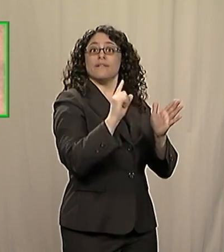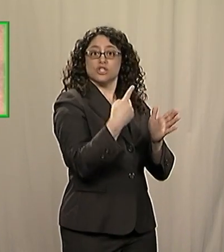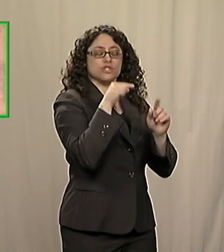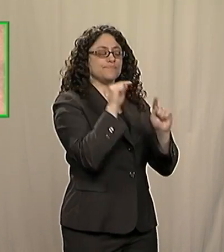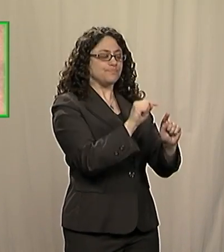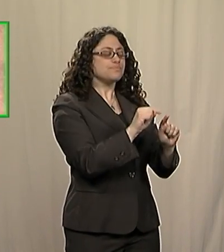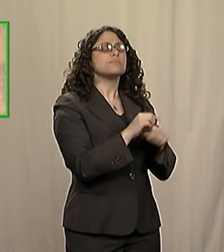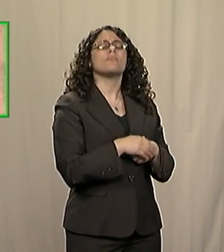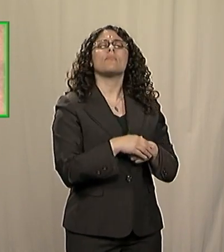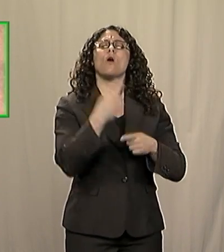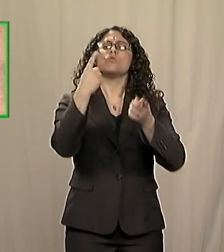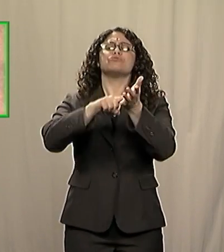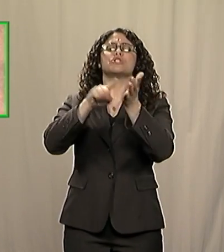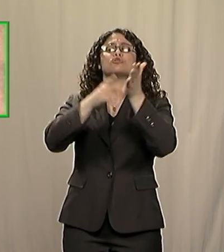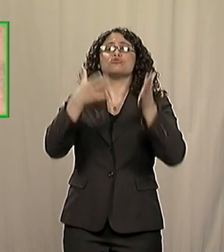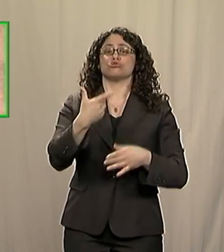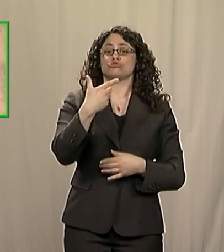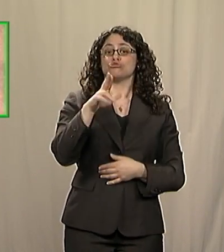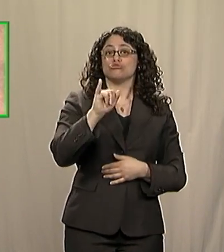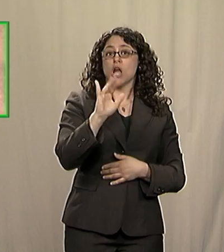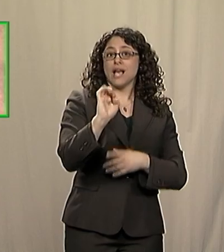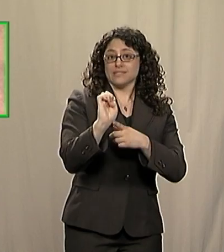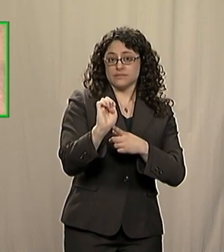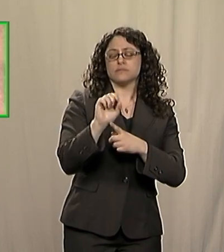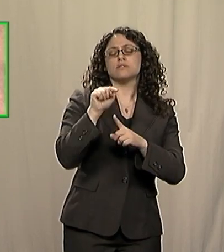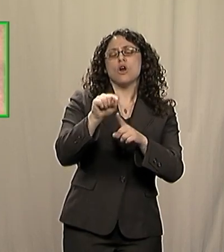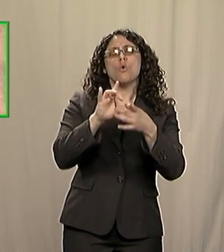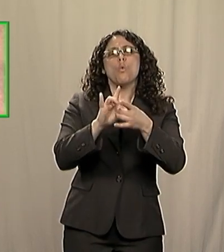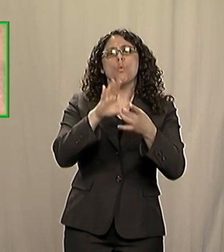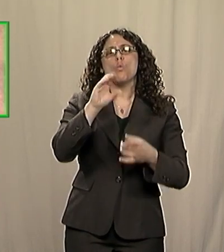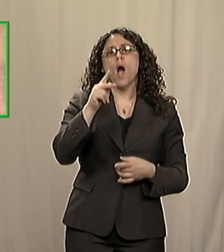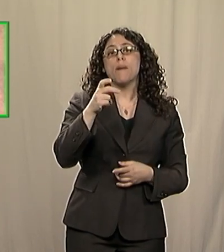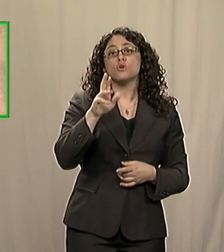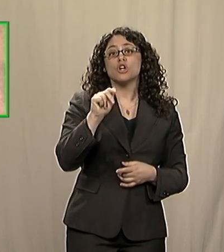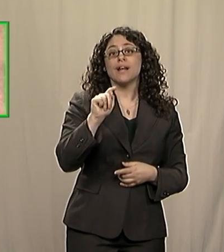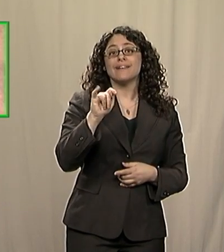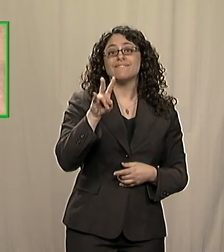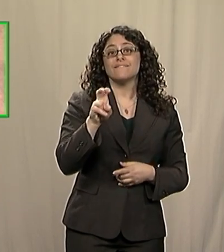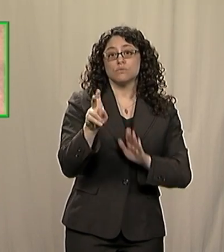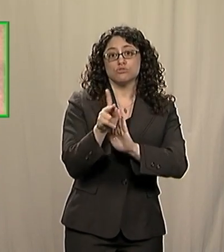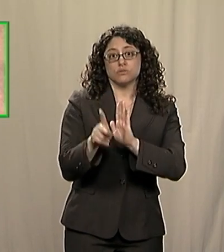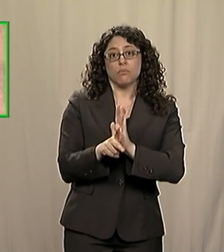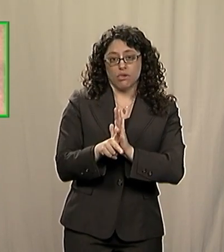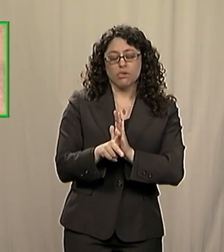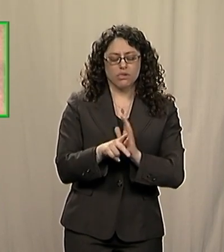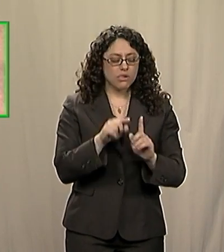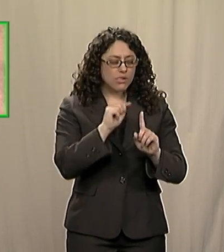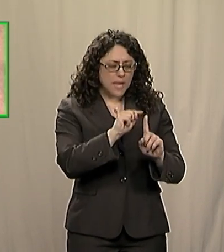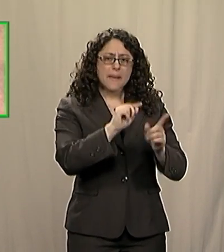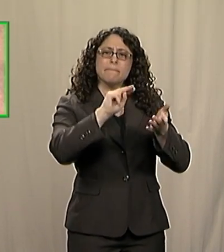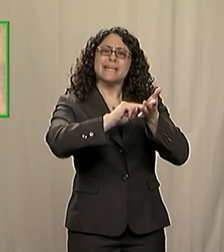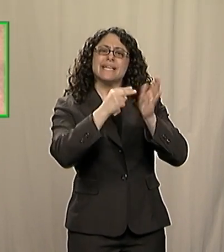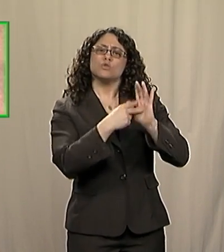to most people is from Grice, the idea of the cooperative principle. Underlying, people are willing and able